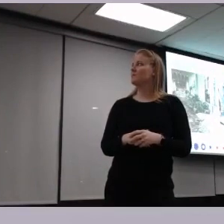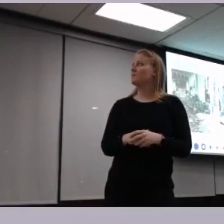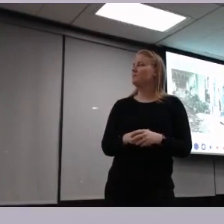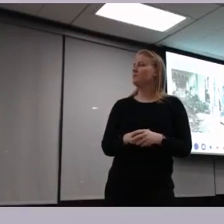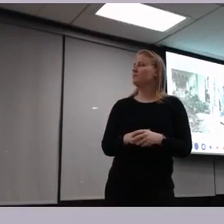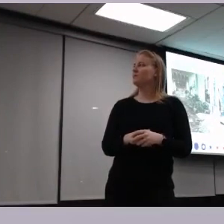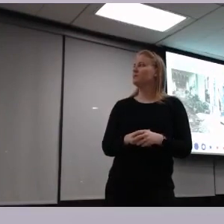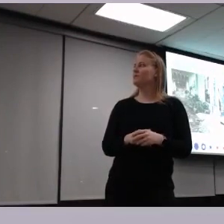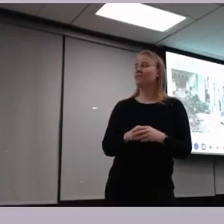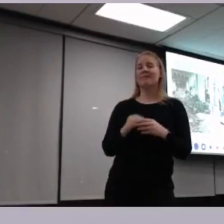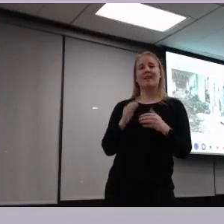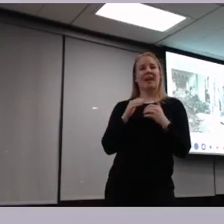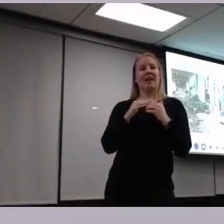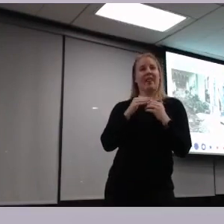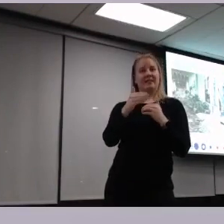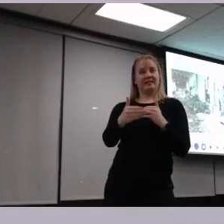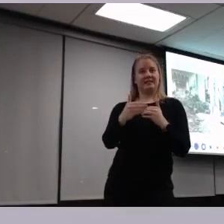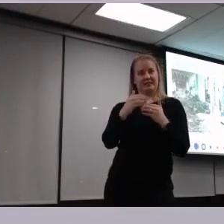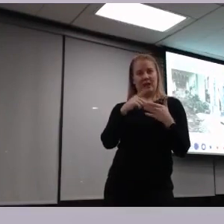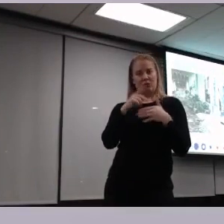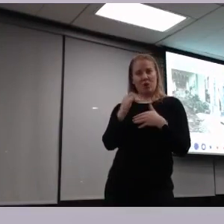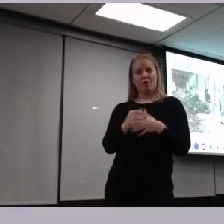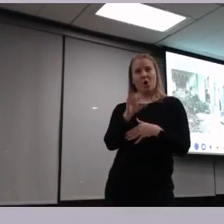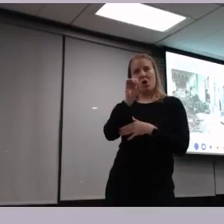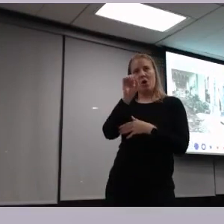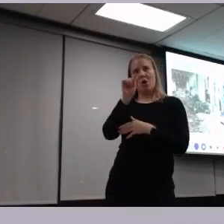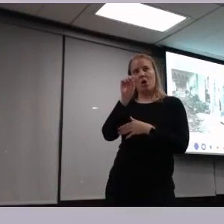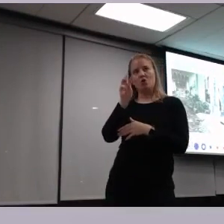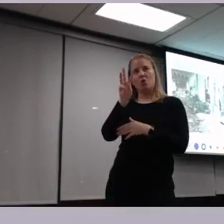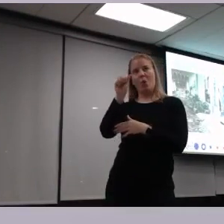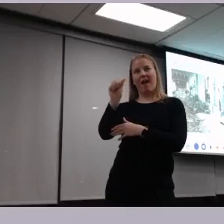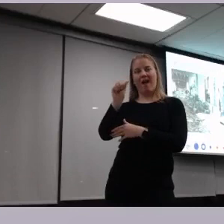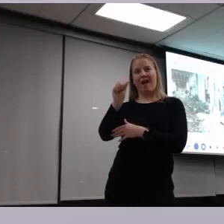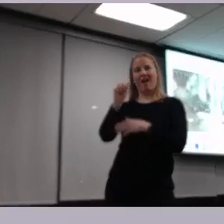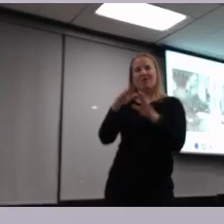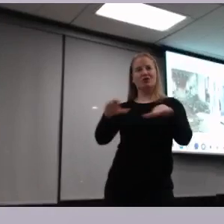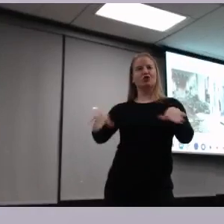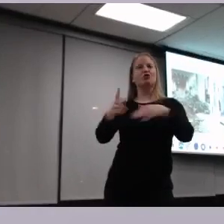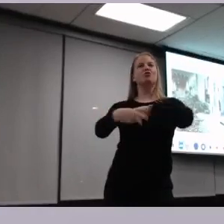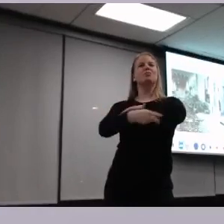This next one we looked at is often one children's park in Tokyo and Japan.